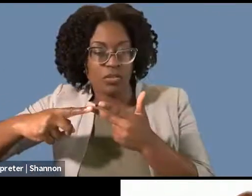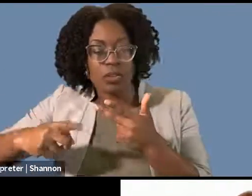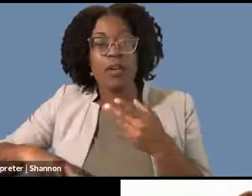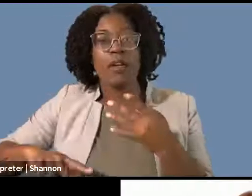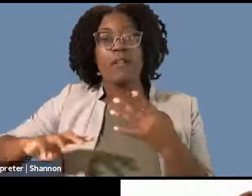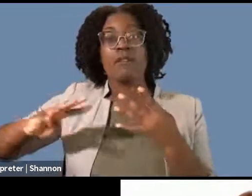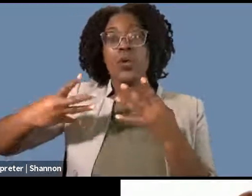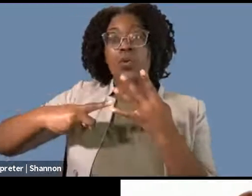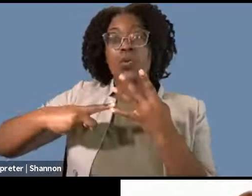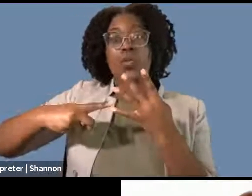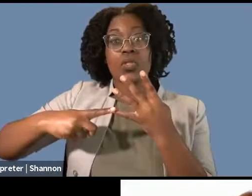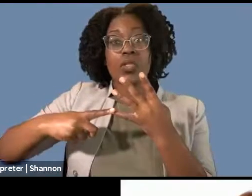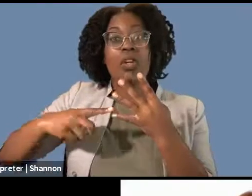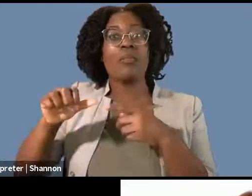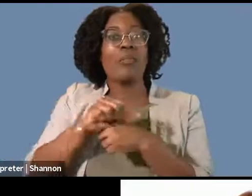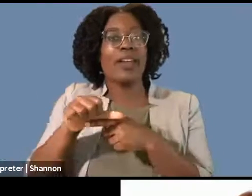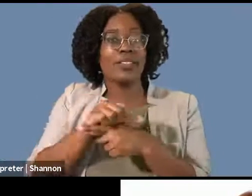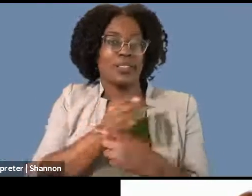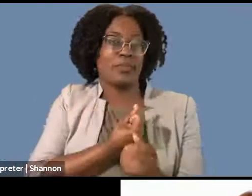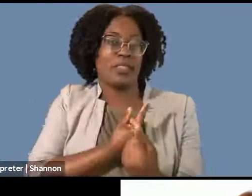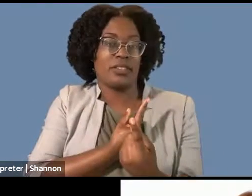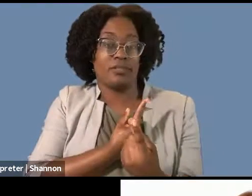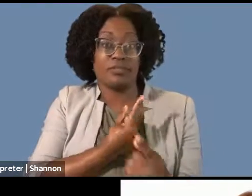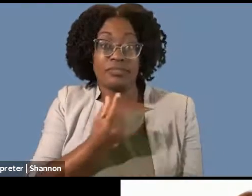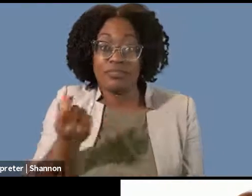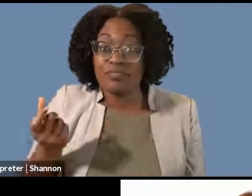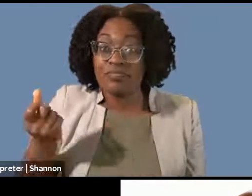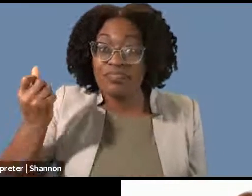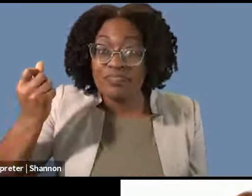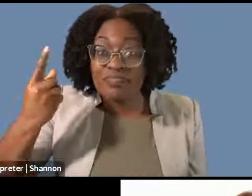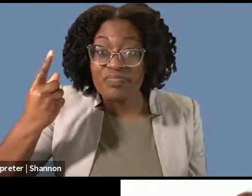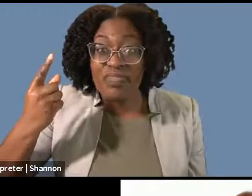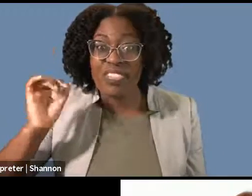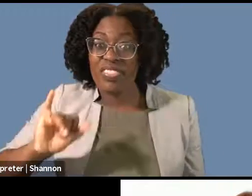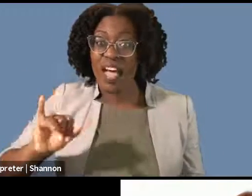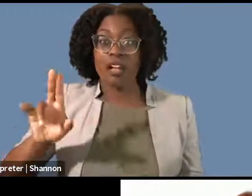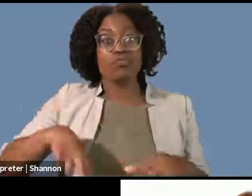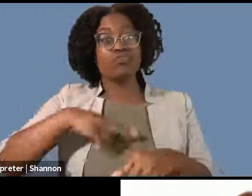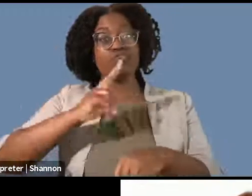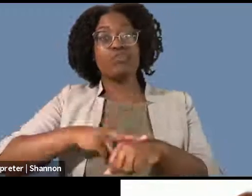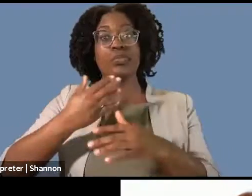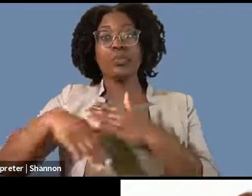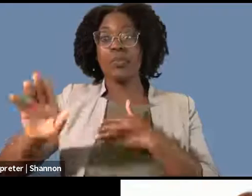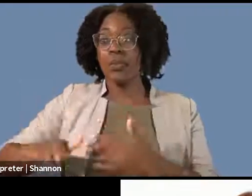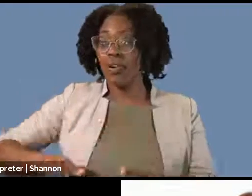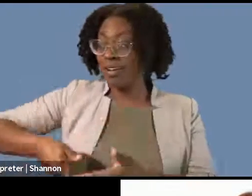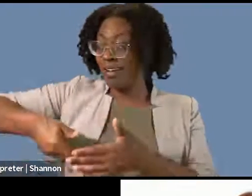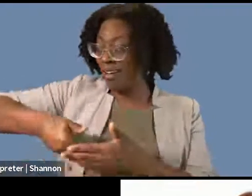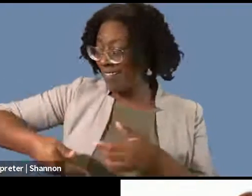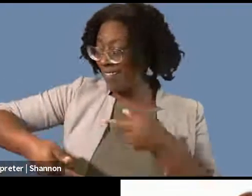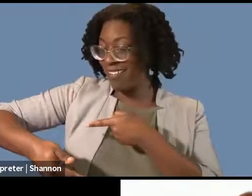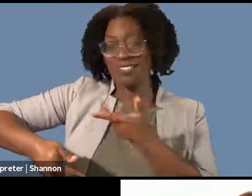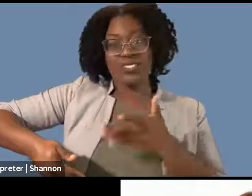naturally to any of us. We have to practice it. Especially because we are fighting against our